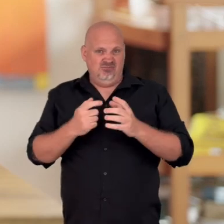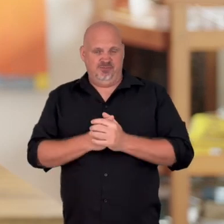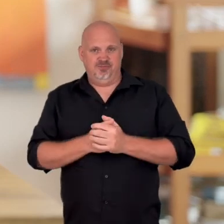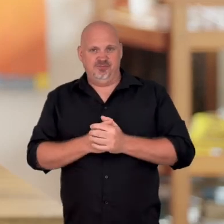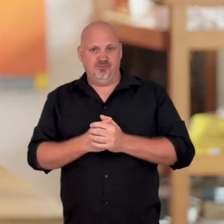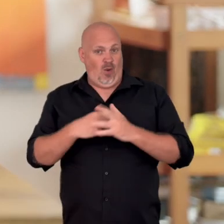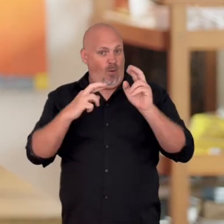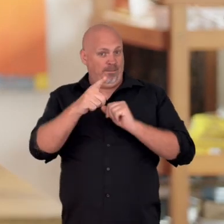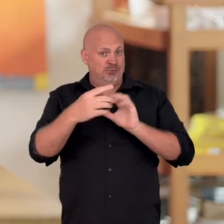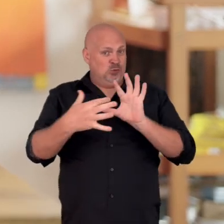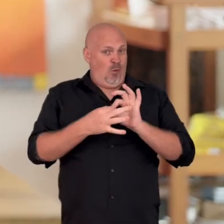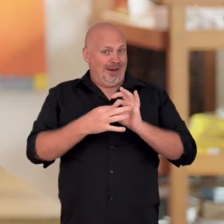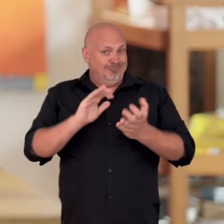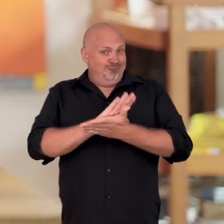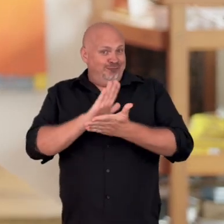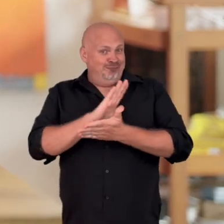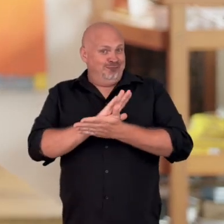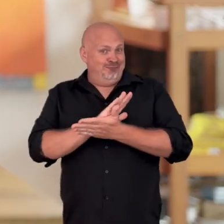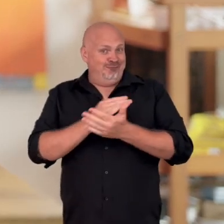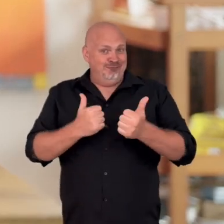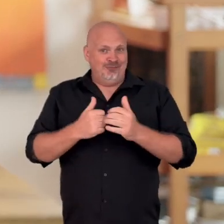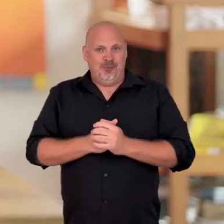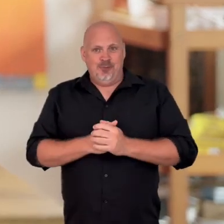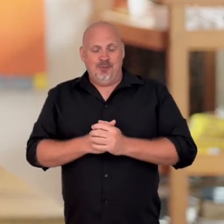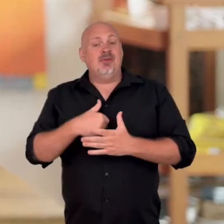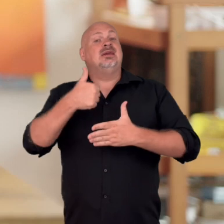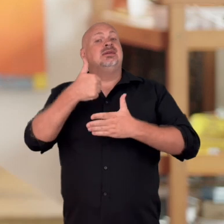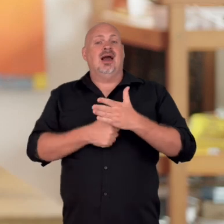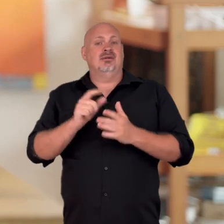we're gonna start this painting by first drawing grid lines um